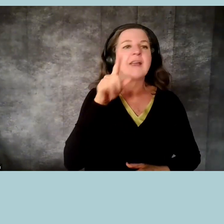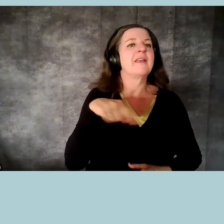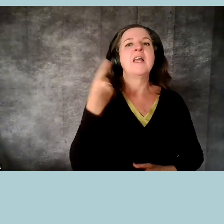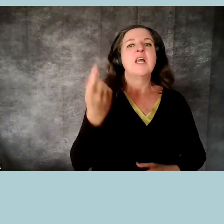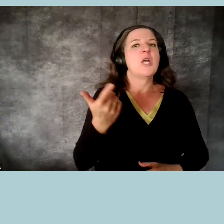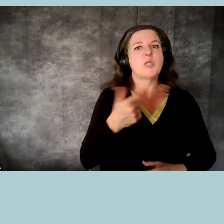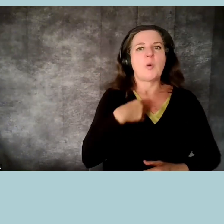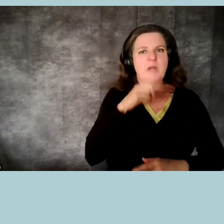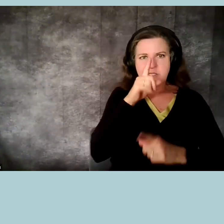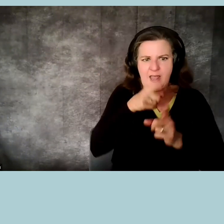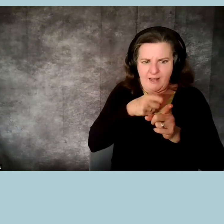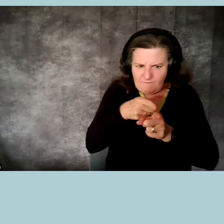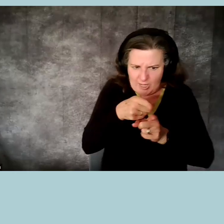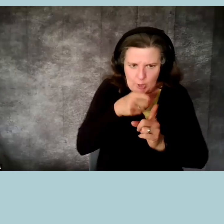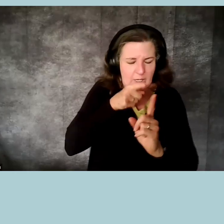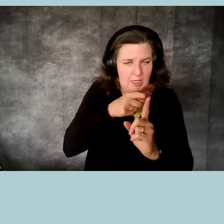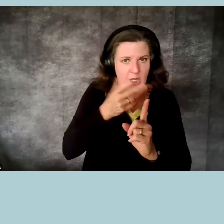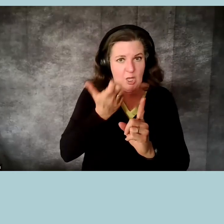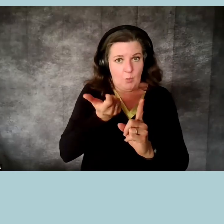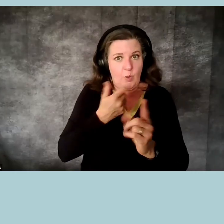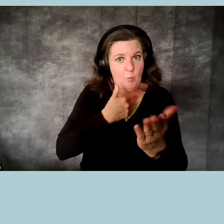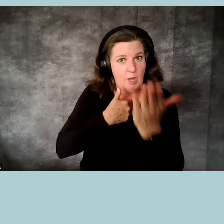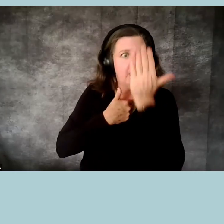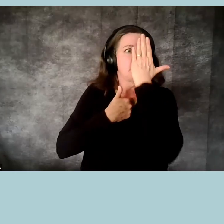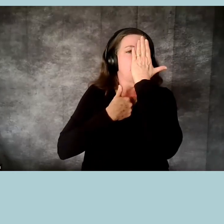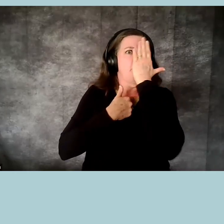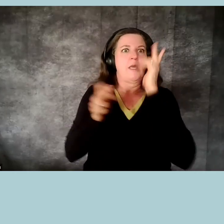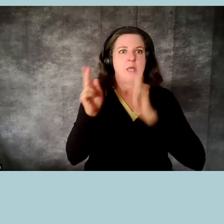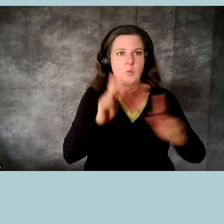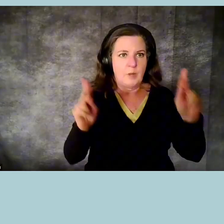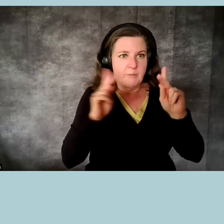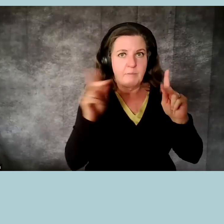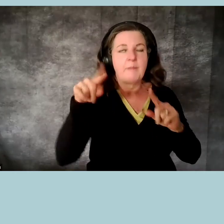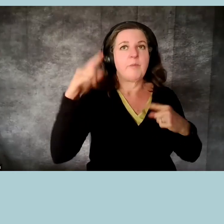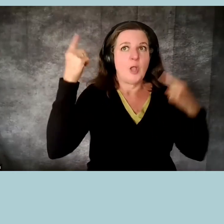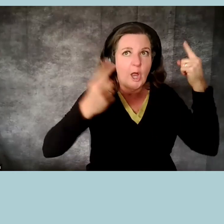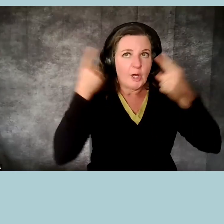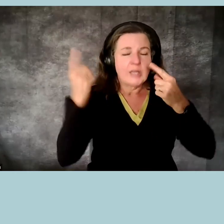We want this to be front and center when people are considering how to do biomedical behavioral research.